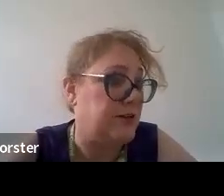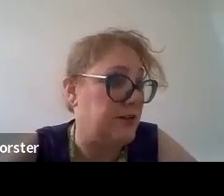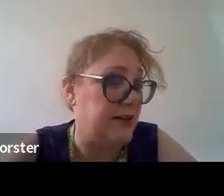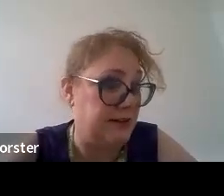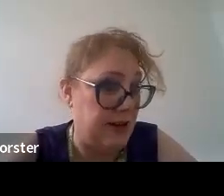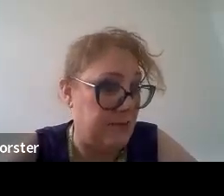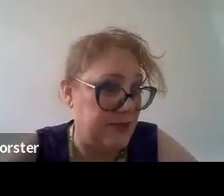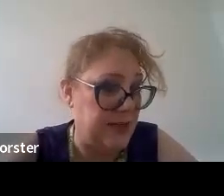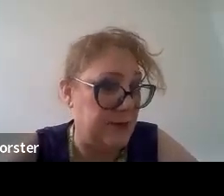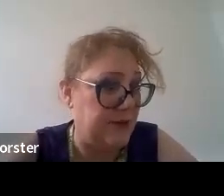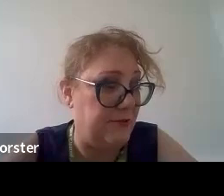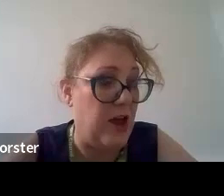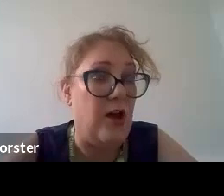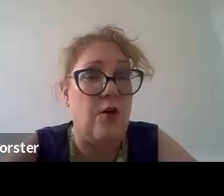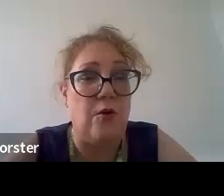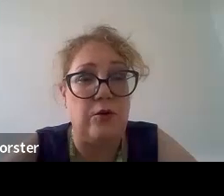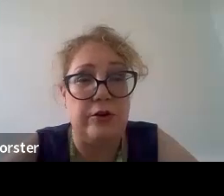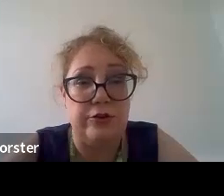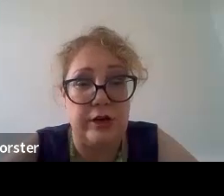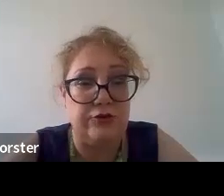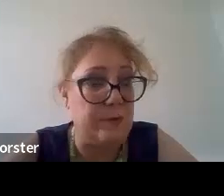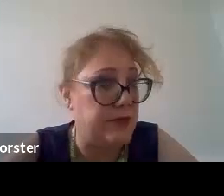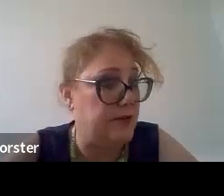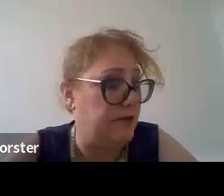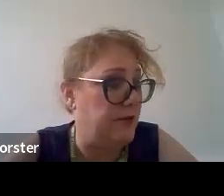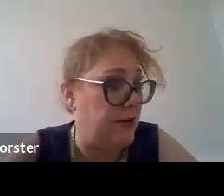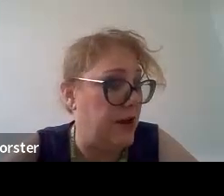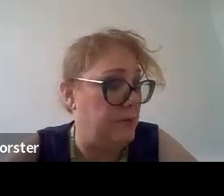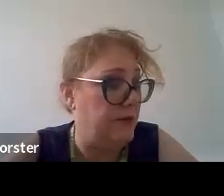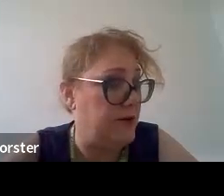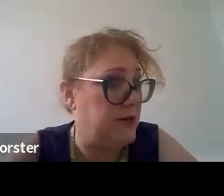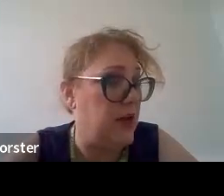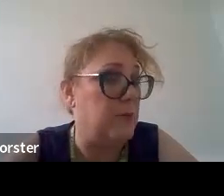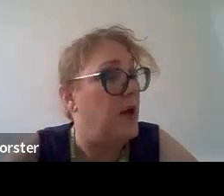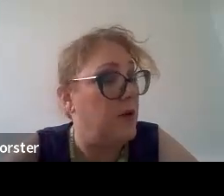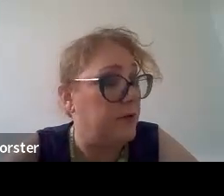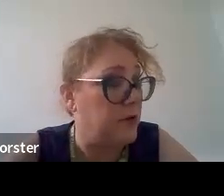to the team that have all contributed their own time.